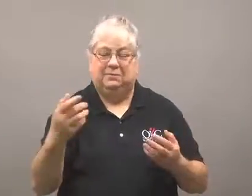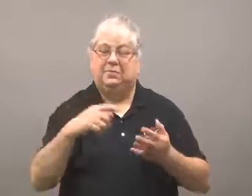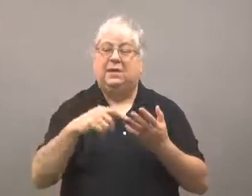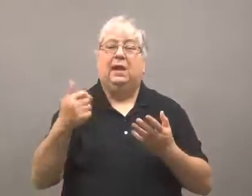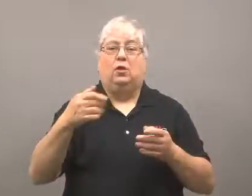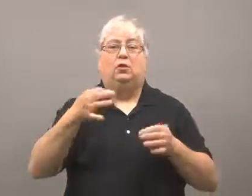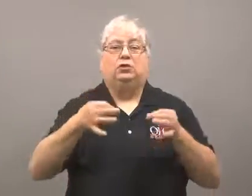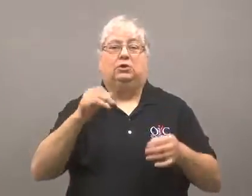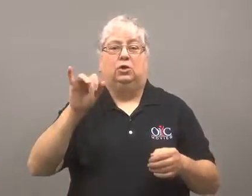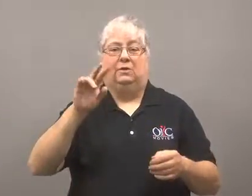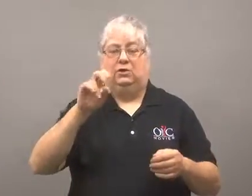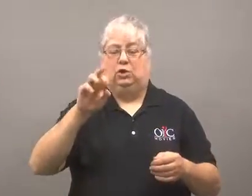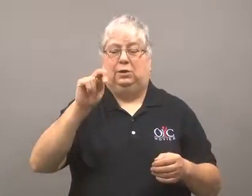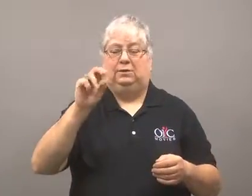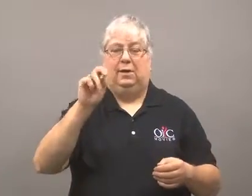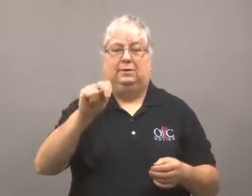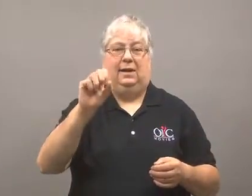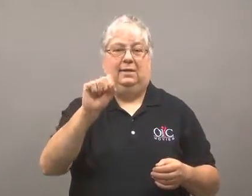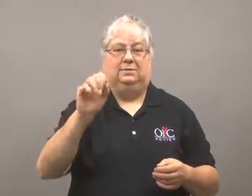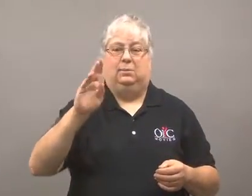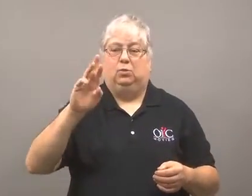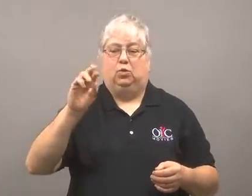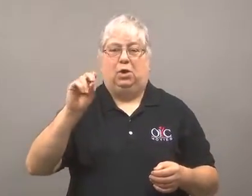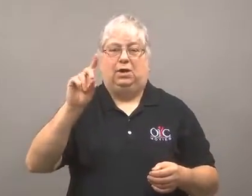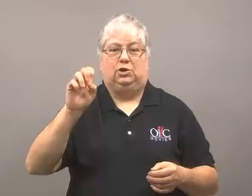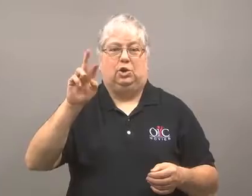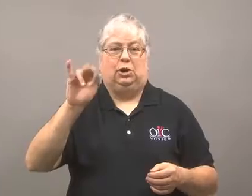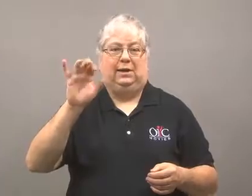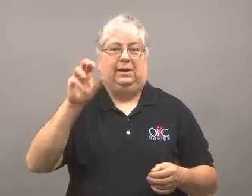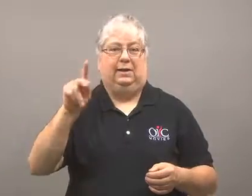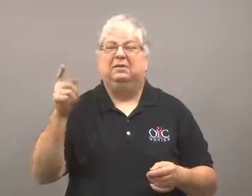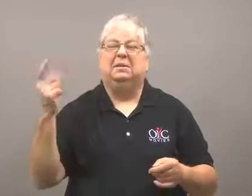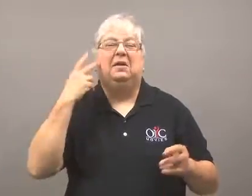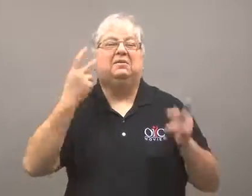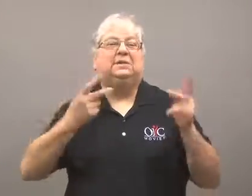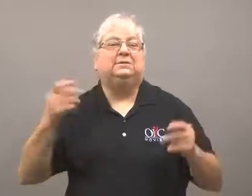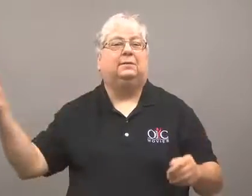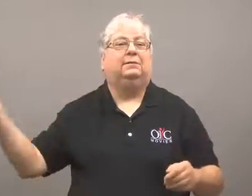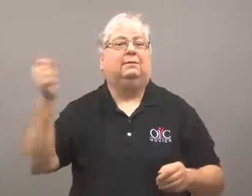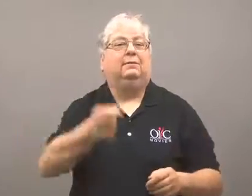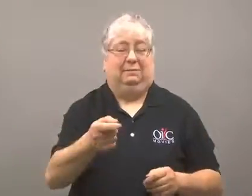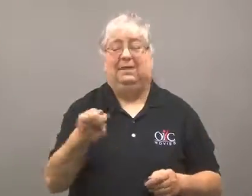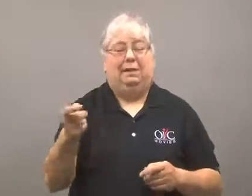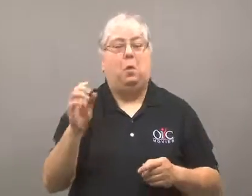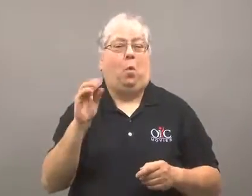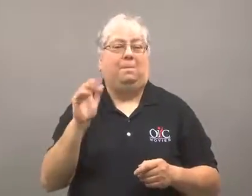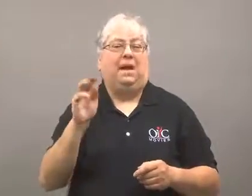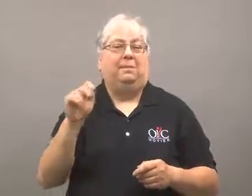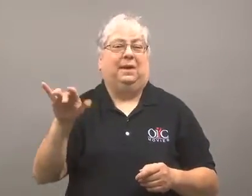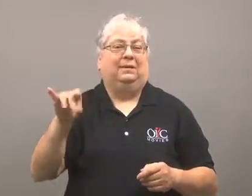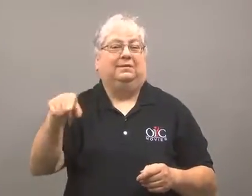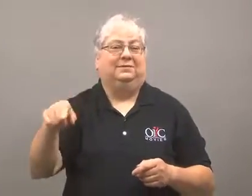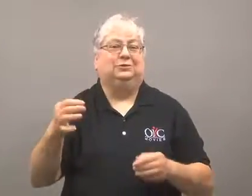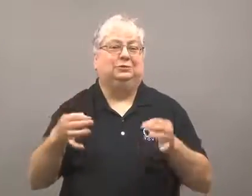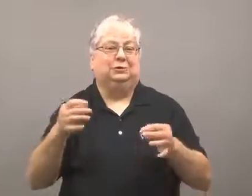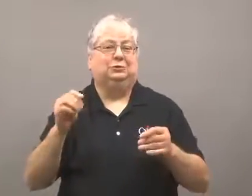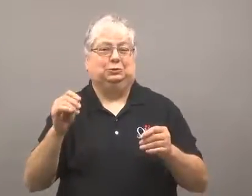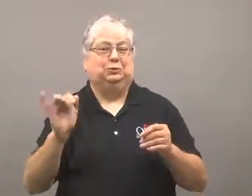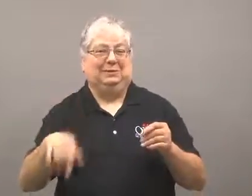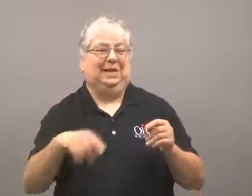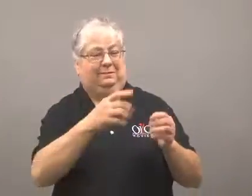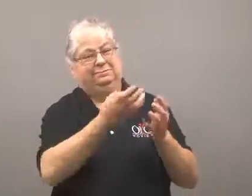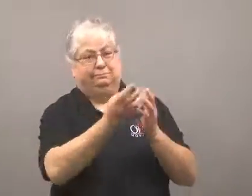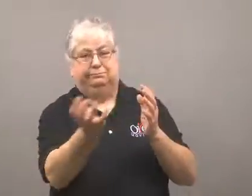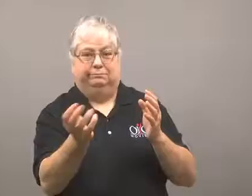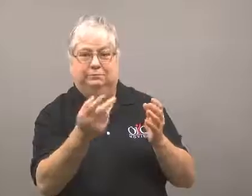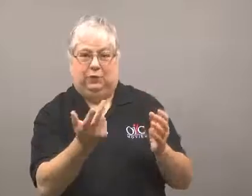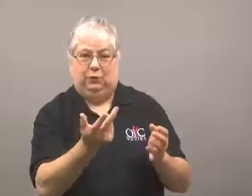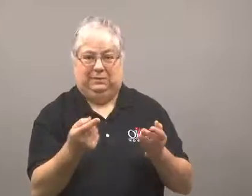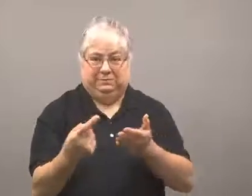and visiting Judge Vernon S. Broderick who is also an Obama appointee.